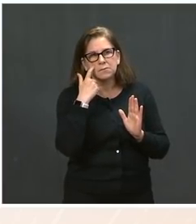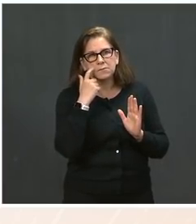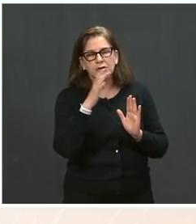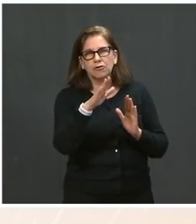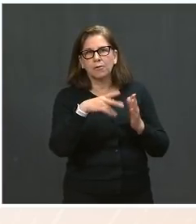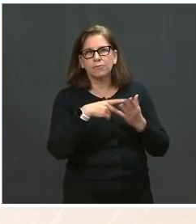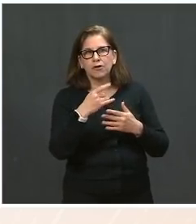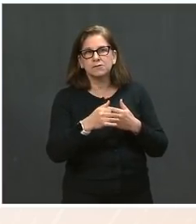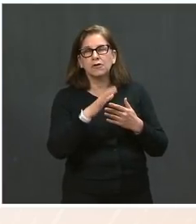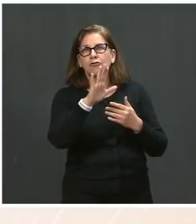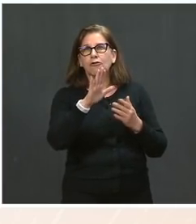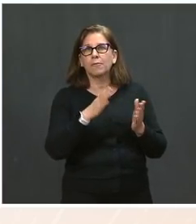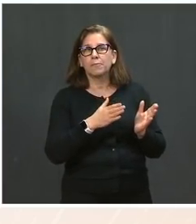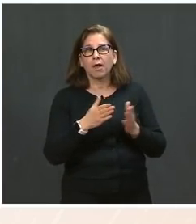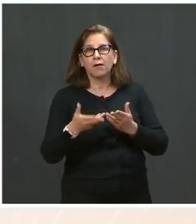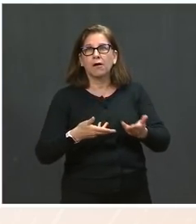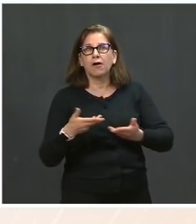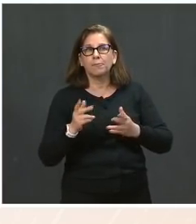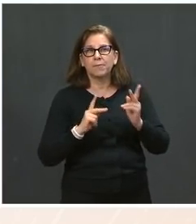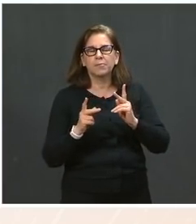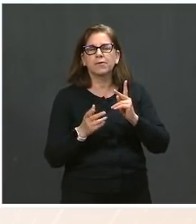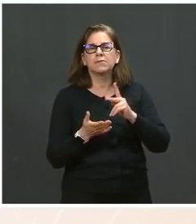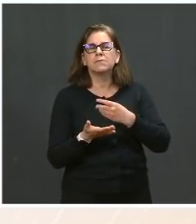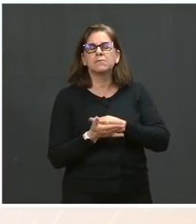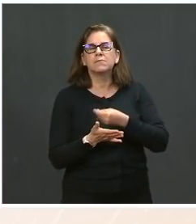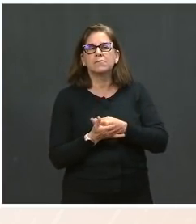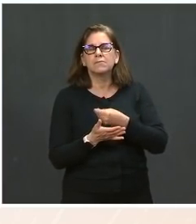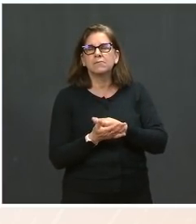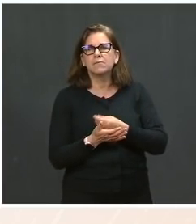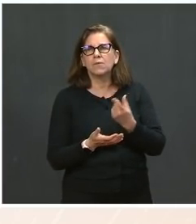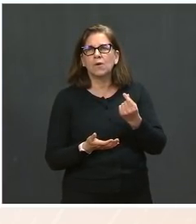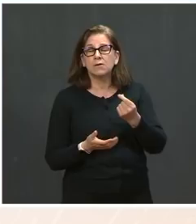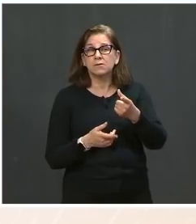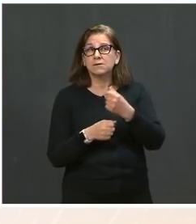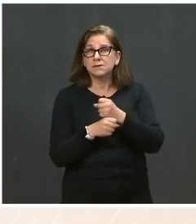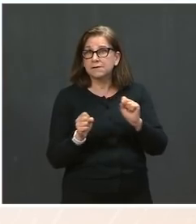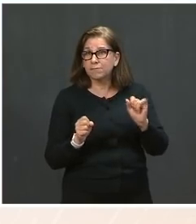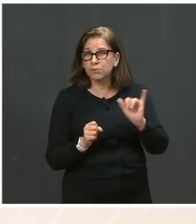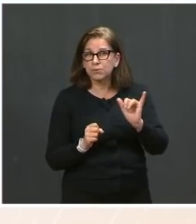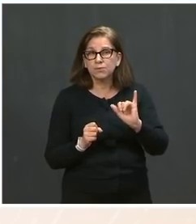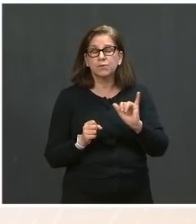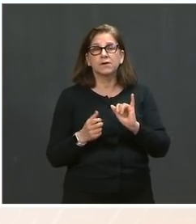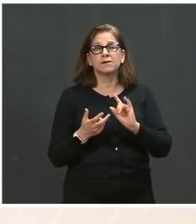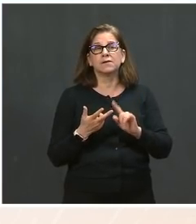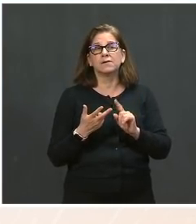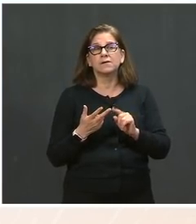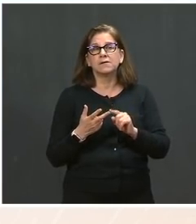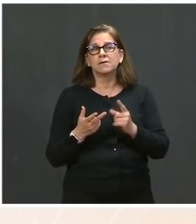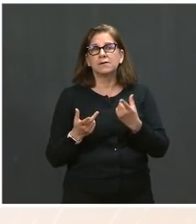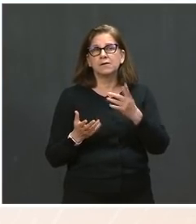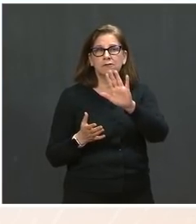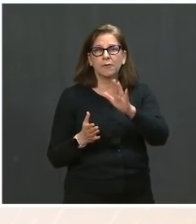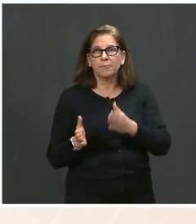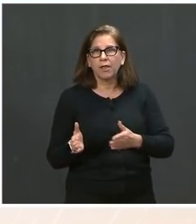And so, I know it is -- and it's true with respect to the federal government's buying power, as well as procurement power.